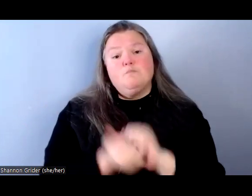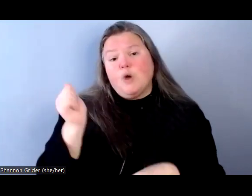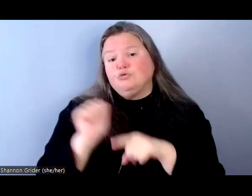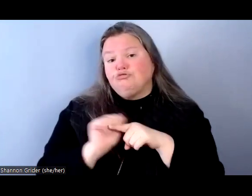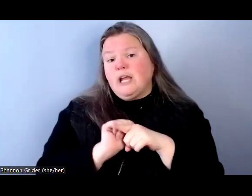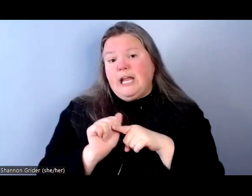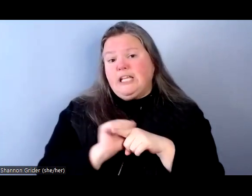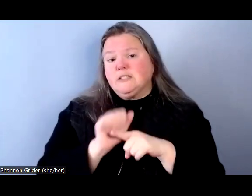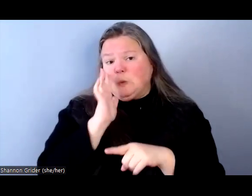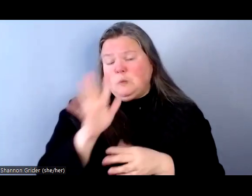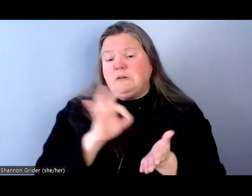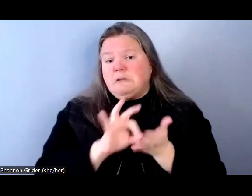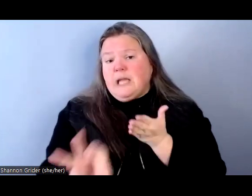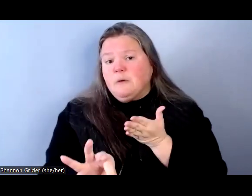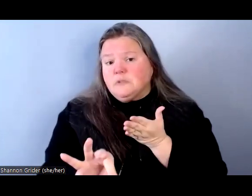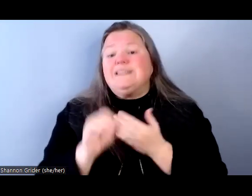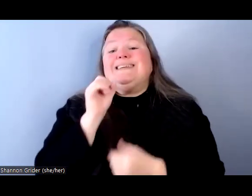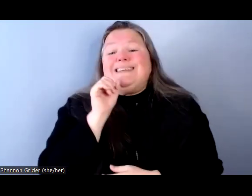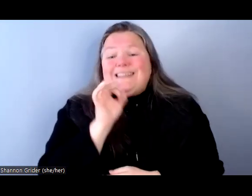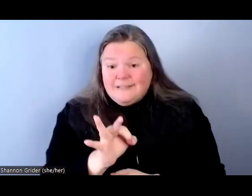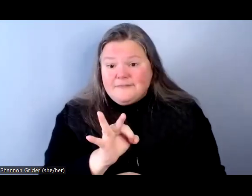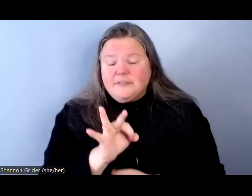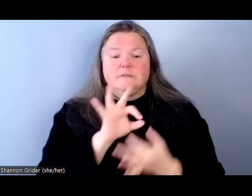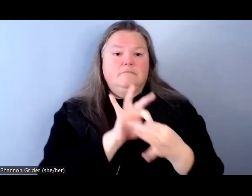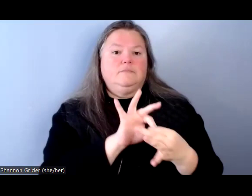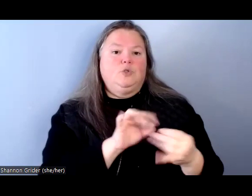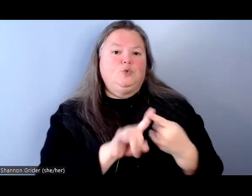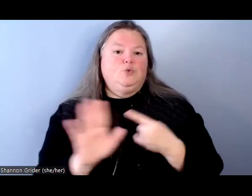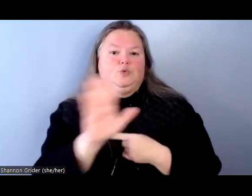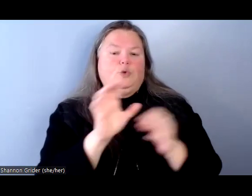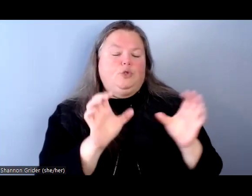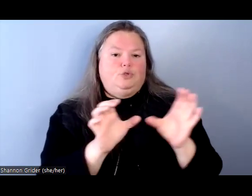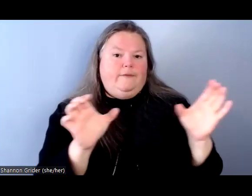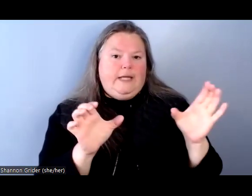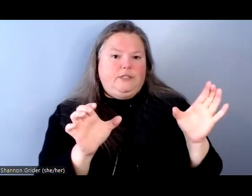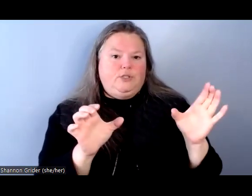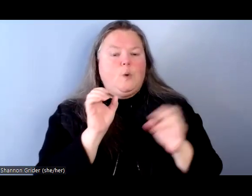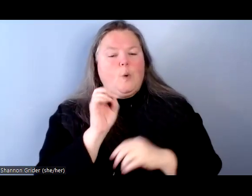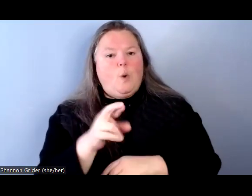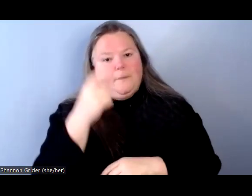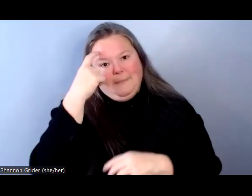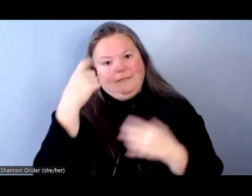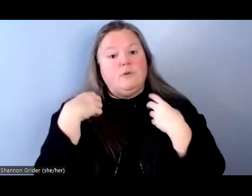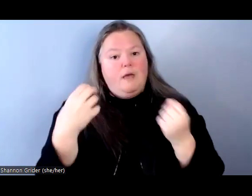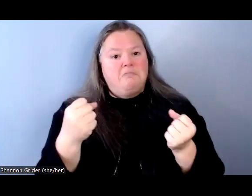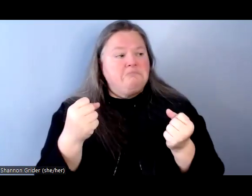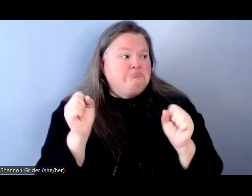as continuing education hours. You can use most training if they are directly related to your certification or mental health